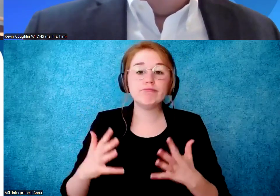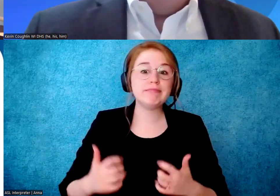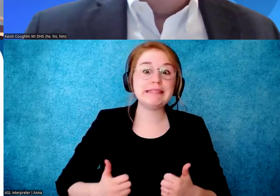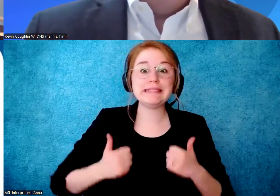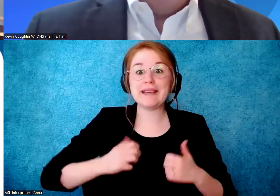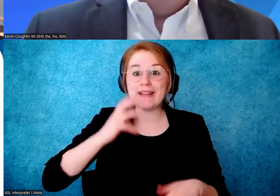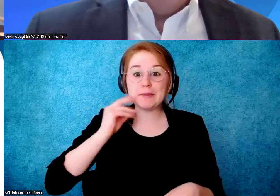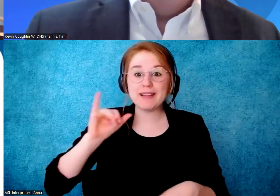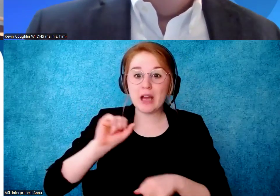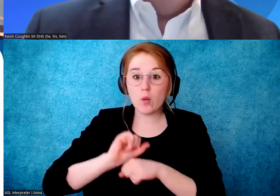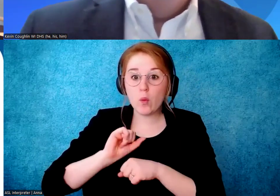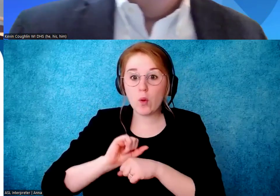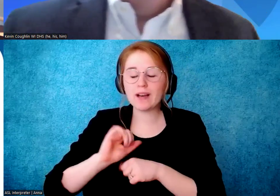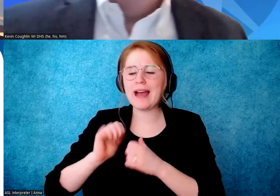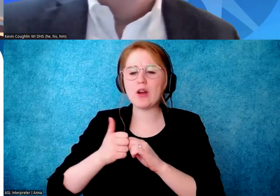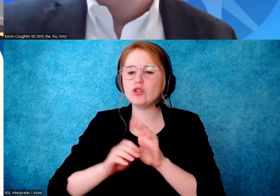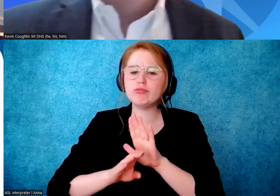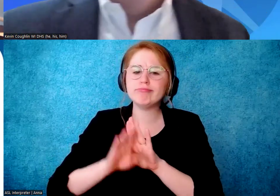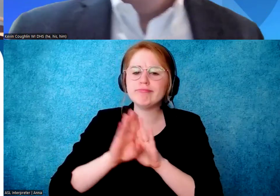in the creation of the campaign or other elements?